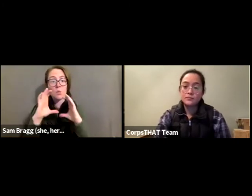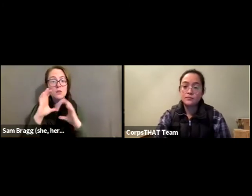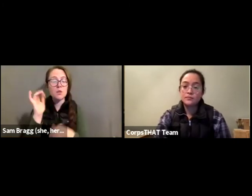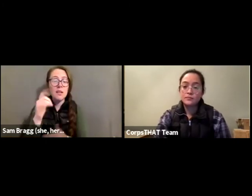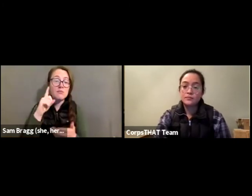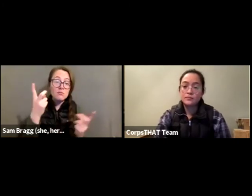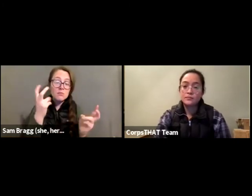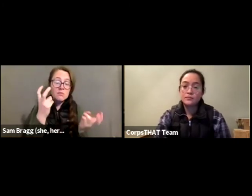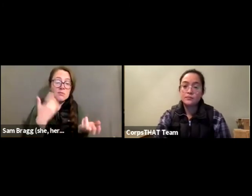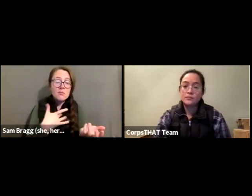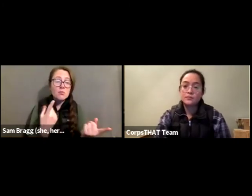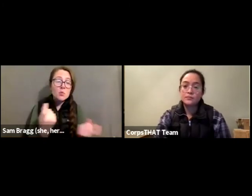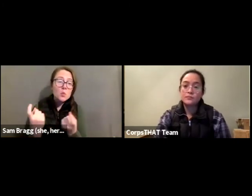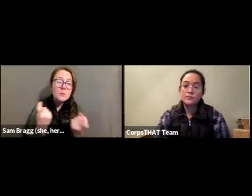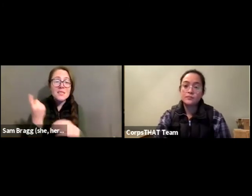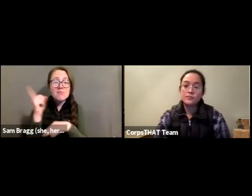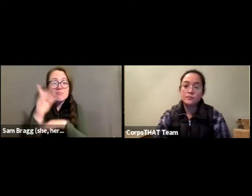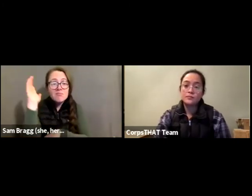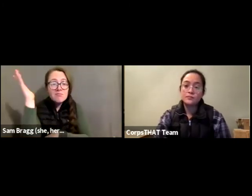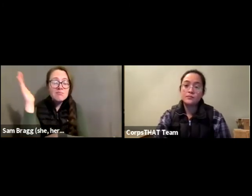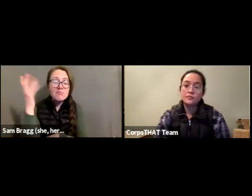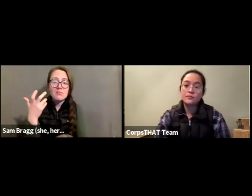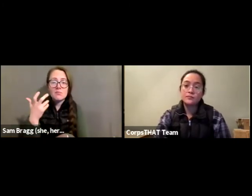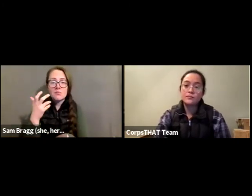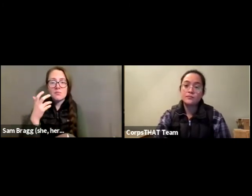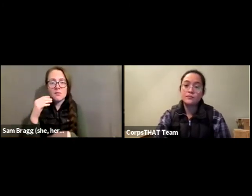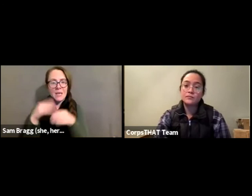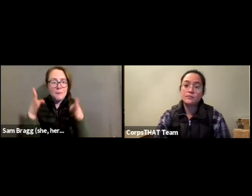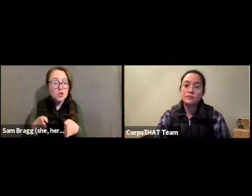and what sort of benefits they might get from a trip like this i would say you might be able to